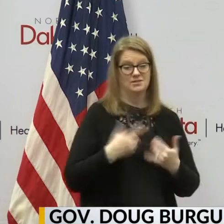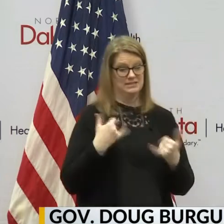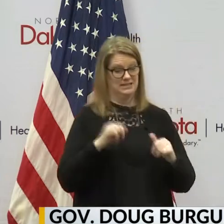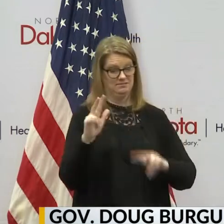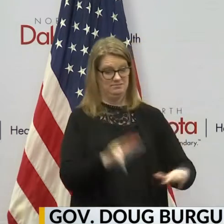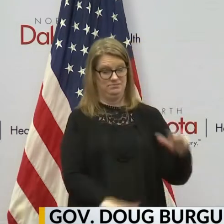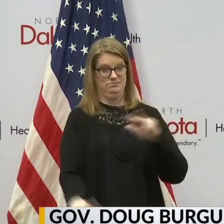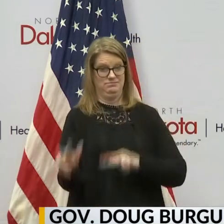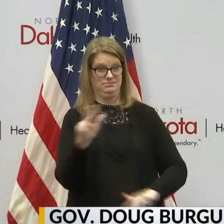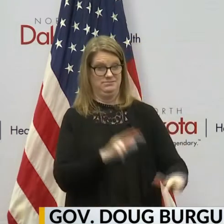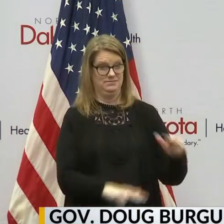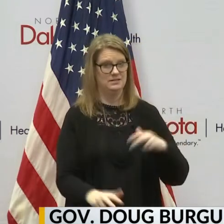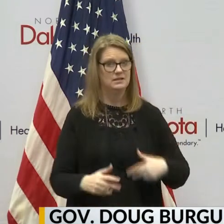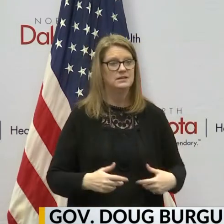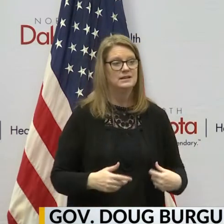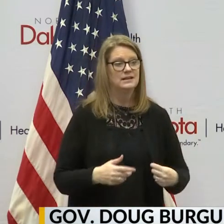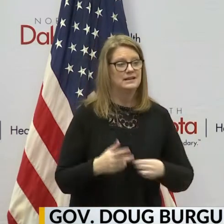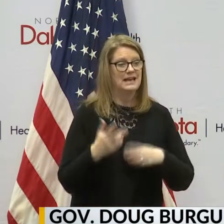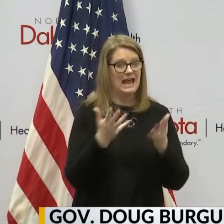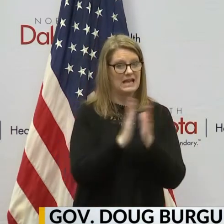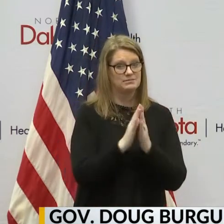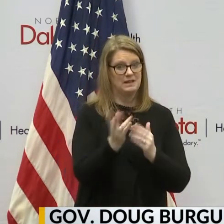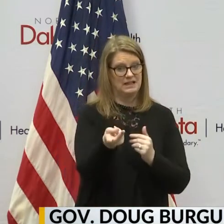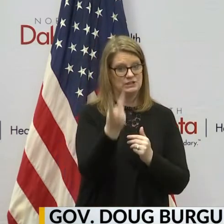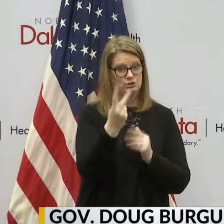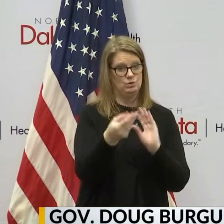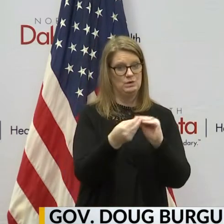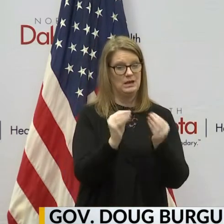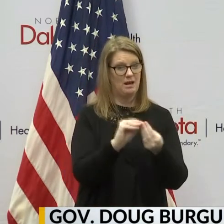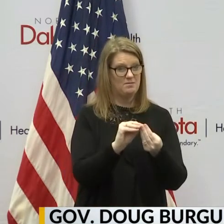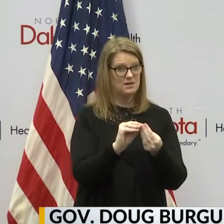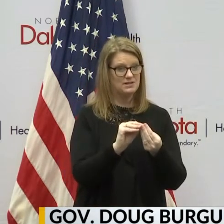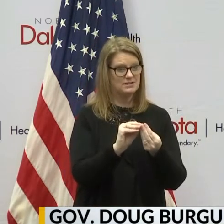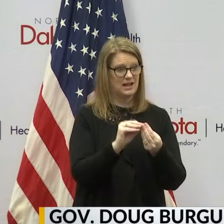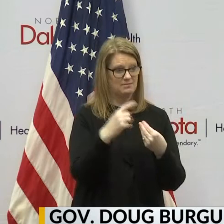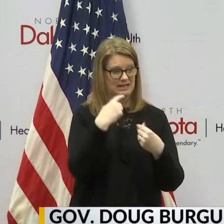THINGS AND DO ACTIVITIES INCREASING THE SPREAD OR WILL WE BE SMART ENOUGH TO UTILIZE OUR LEAD TIME TO CHANGE THE BEHAVIOR? TREMENDOUS UNCERTAINTY, IF YOU